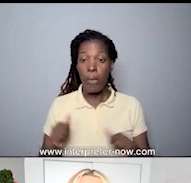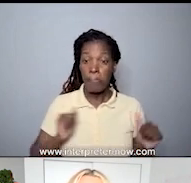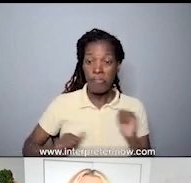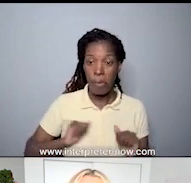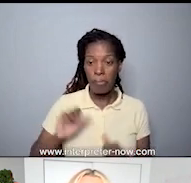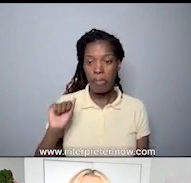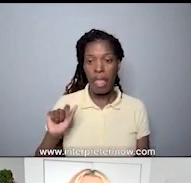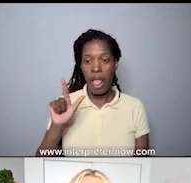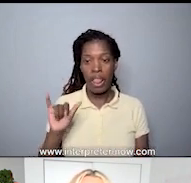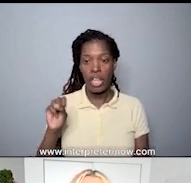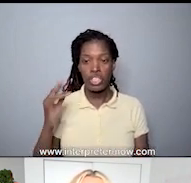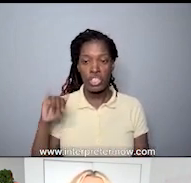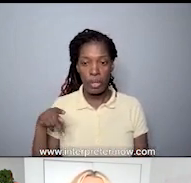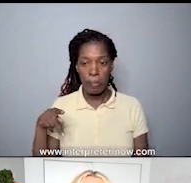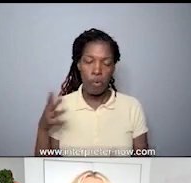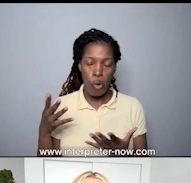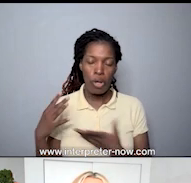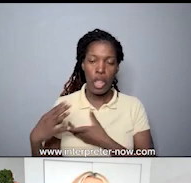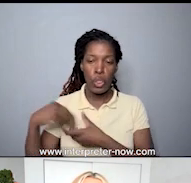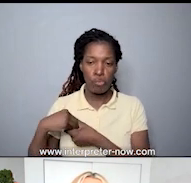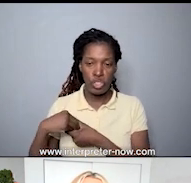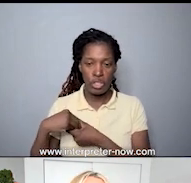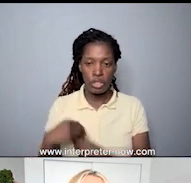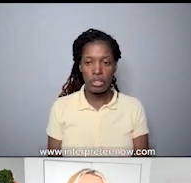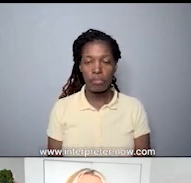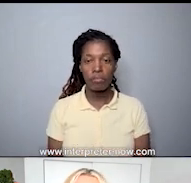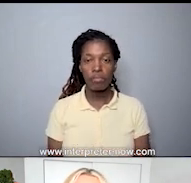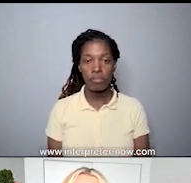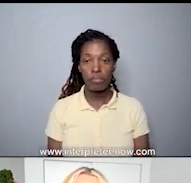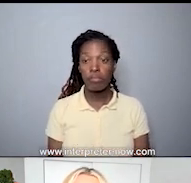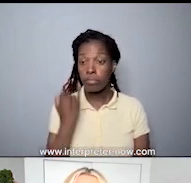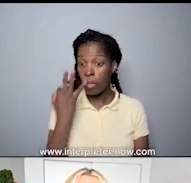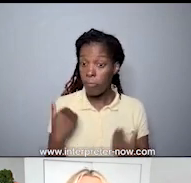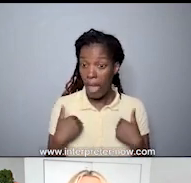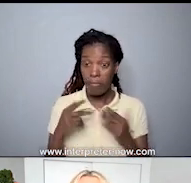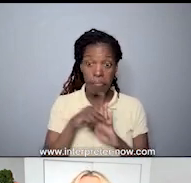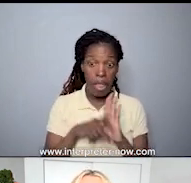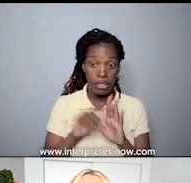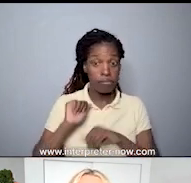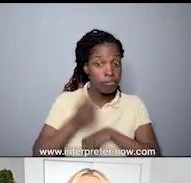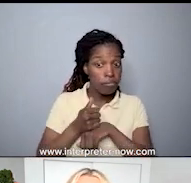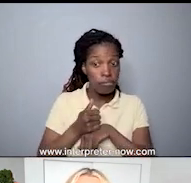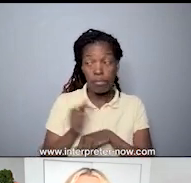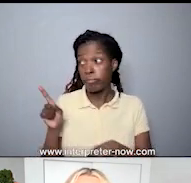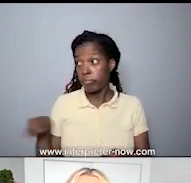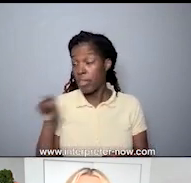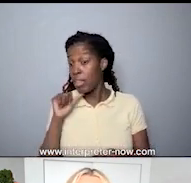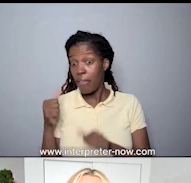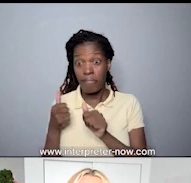or inclusion. If there are policies in place and people don't follow them.